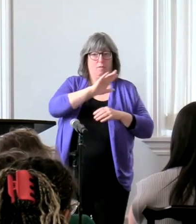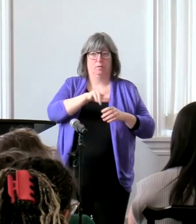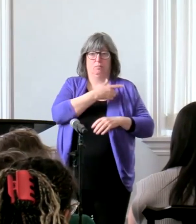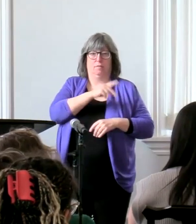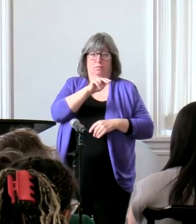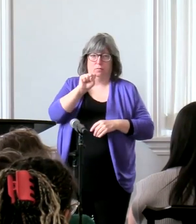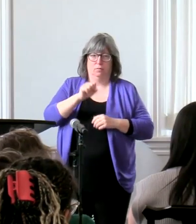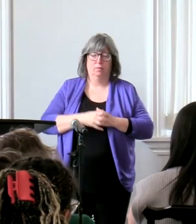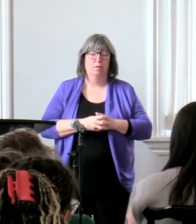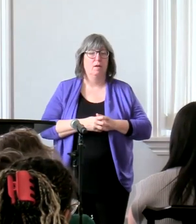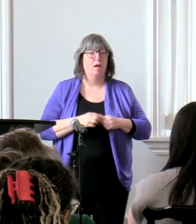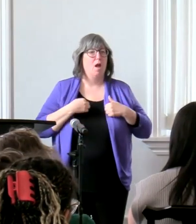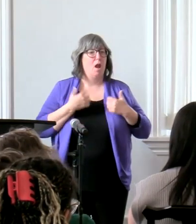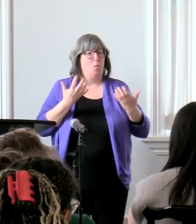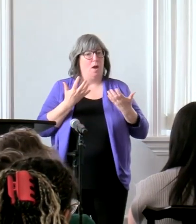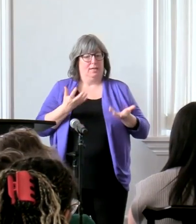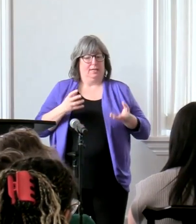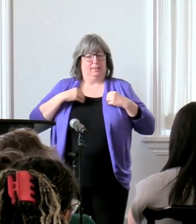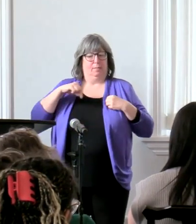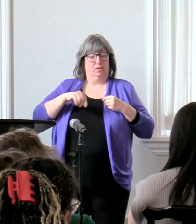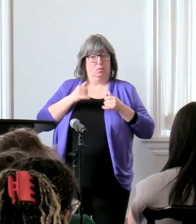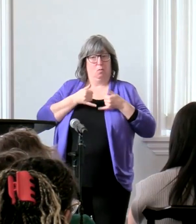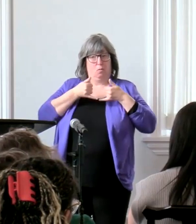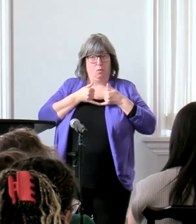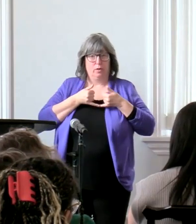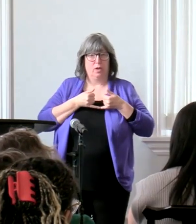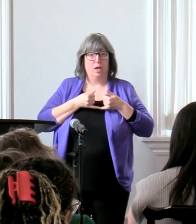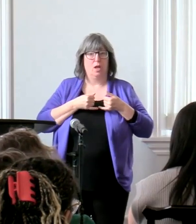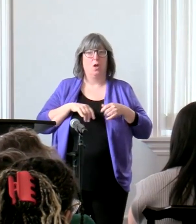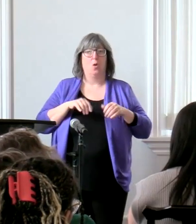And I would like to accept this award with Elise,